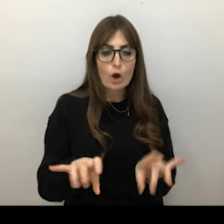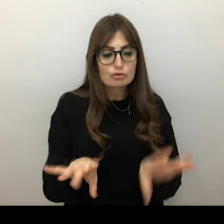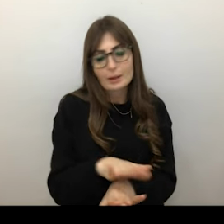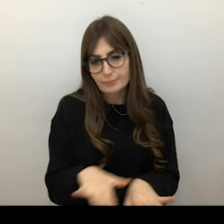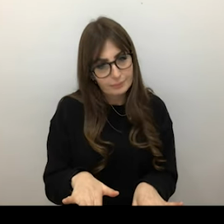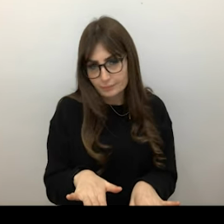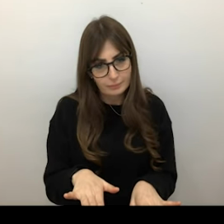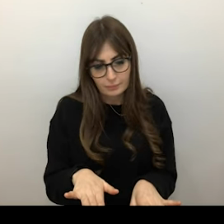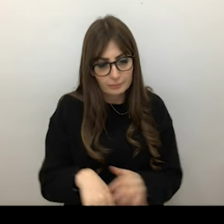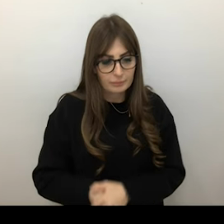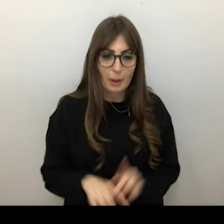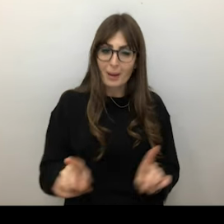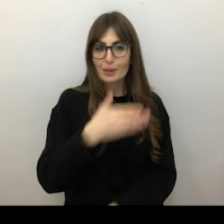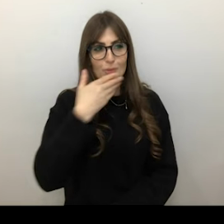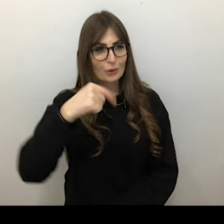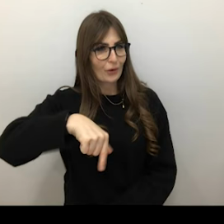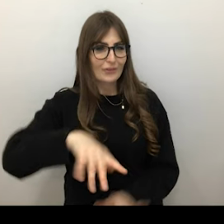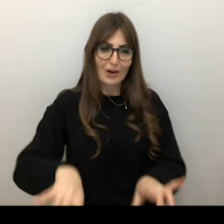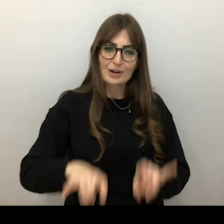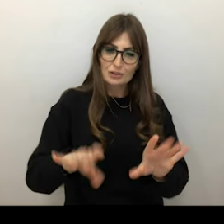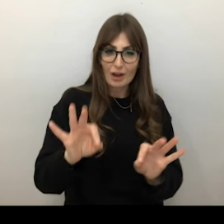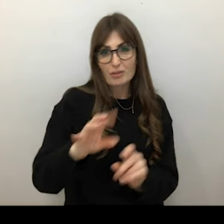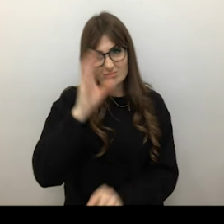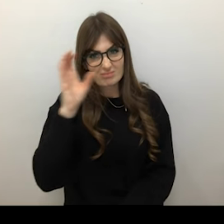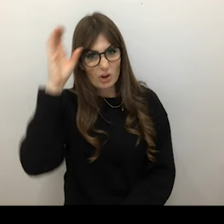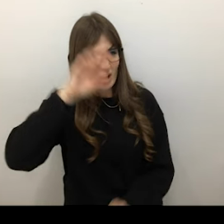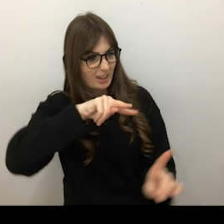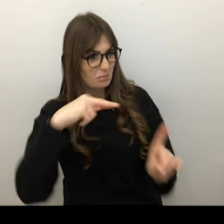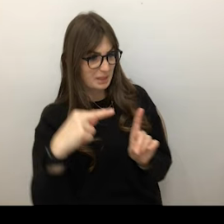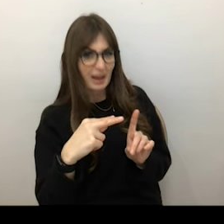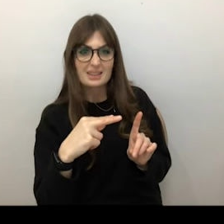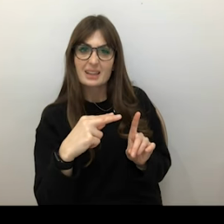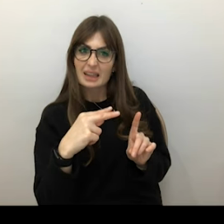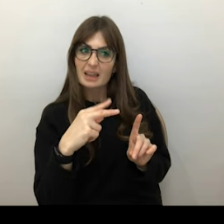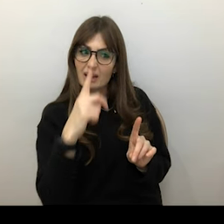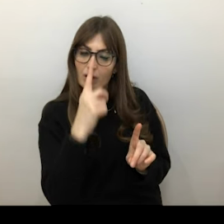So, obviously, the beauty of Australia, particularly from a creative perspective, is that it encompasses